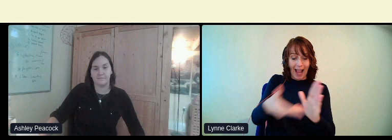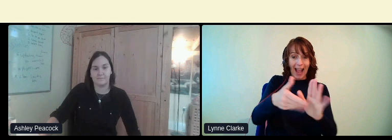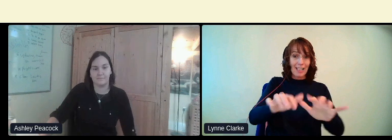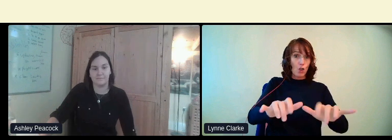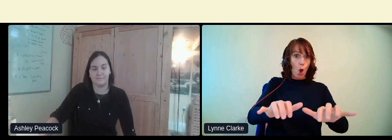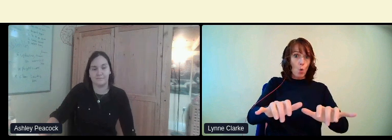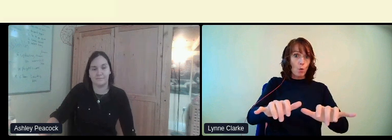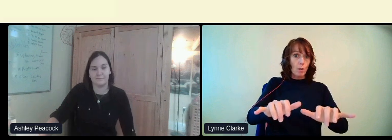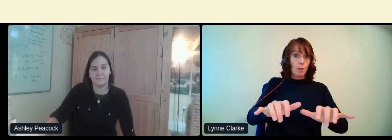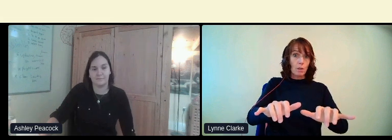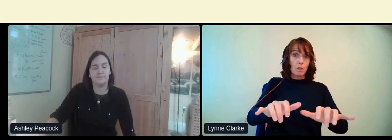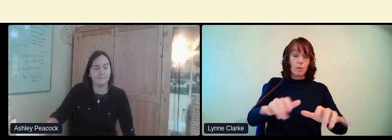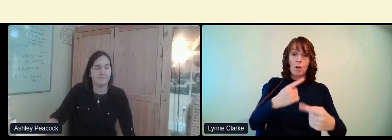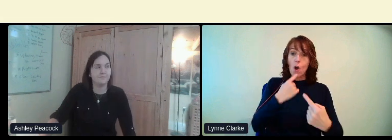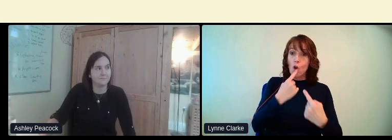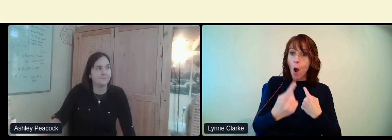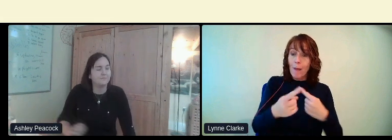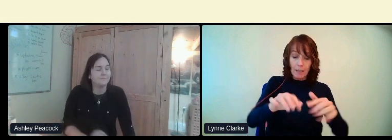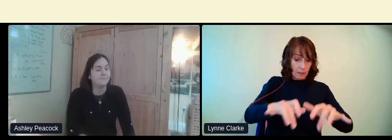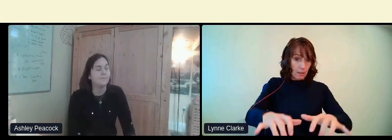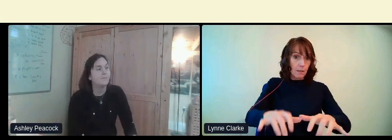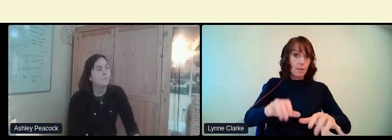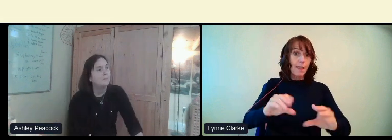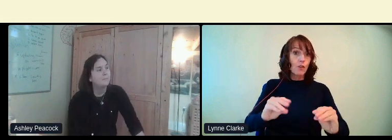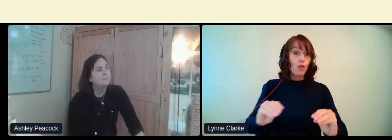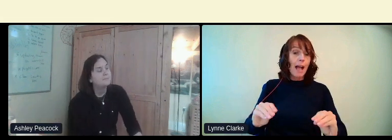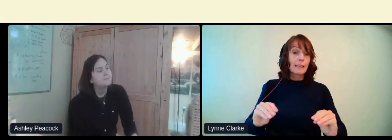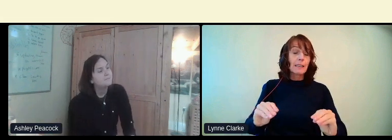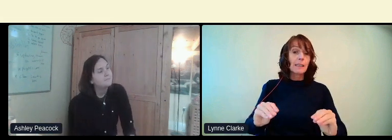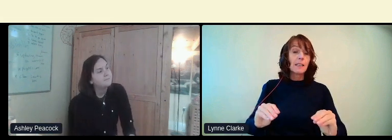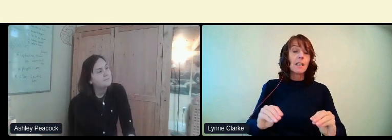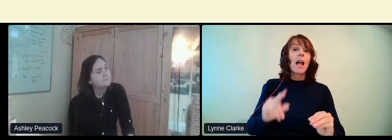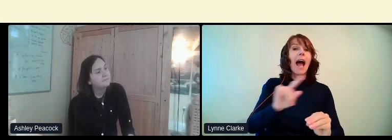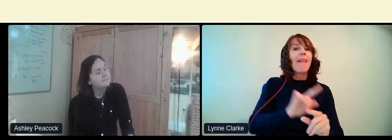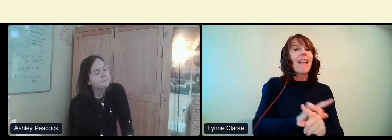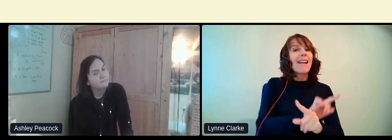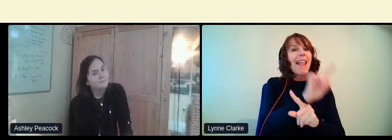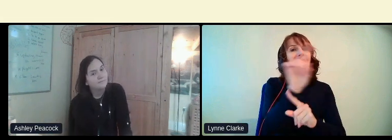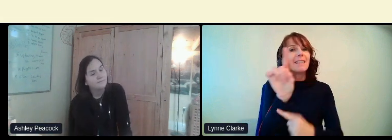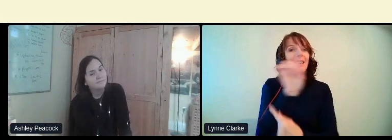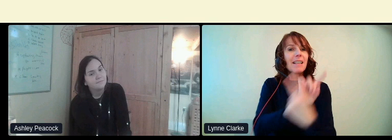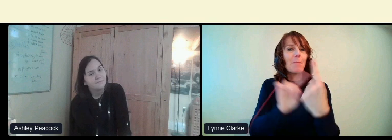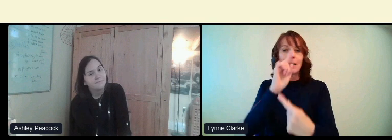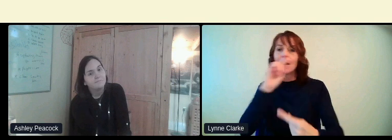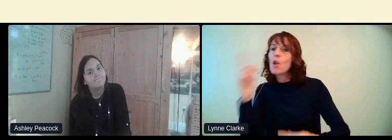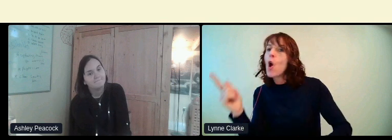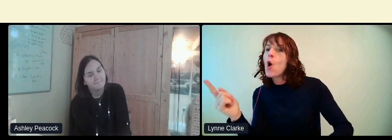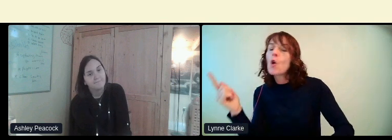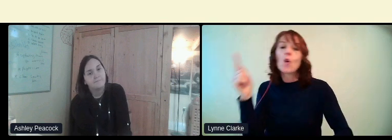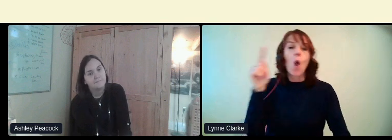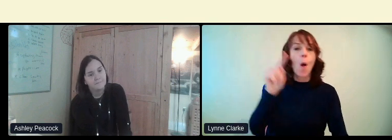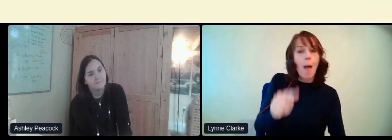to those later. If someone's talking and someone posts something then when they finish talking you